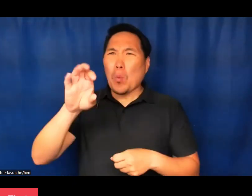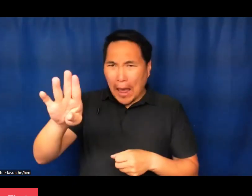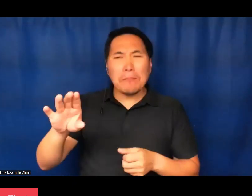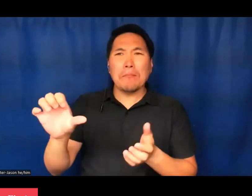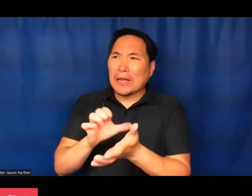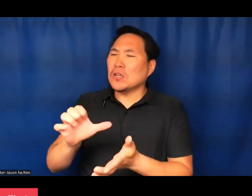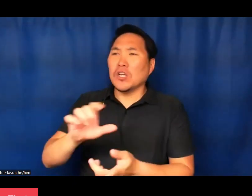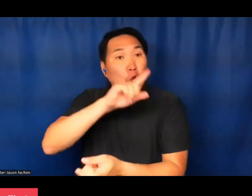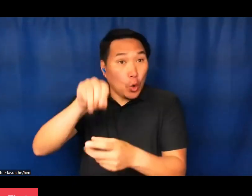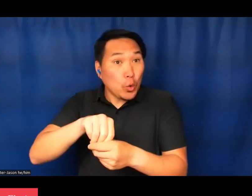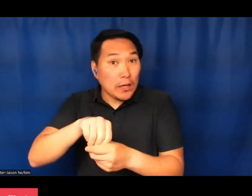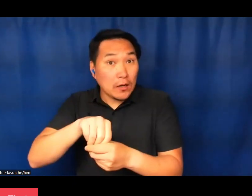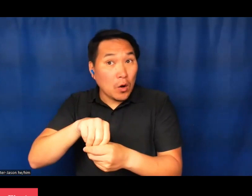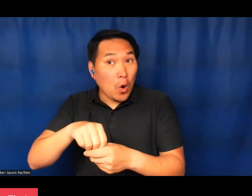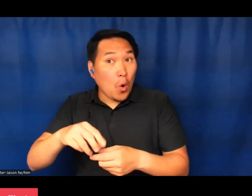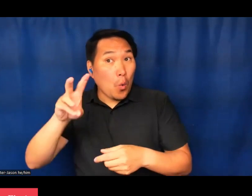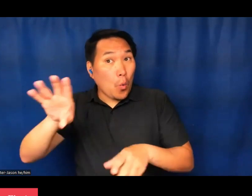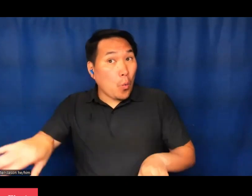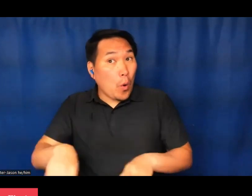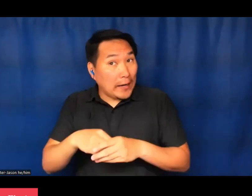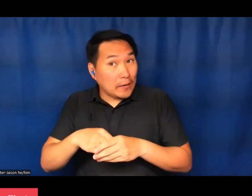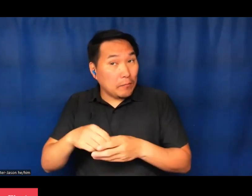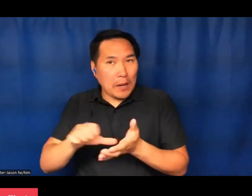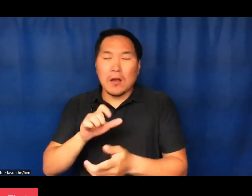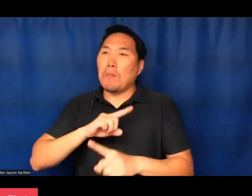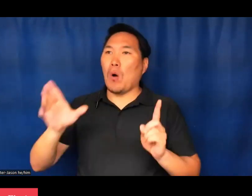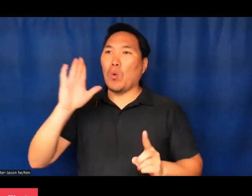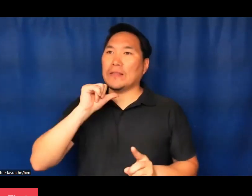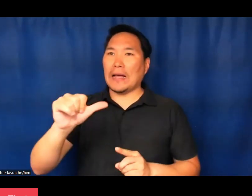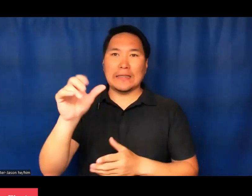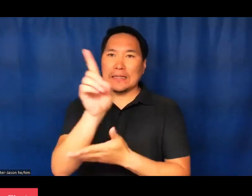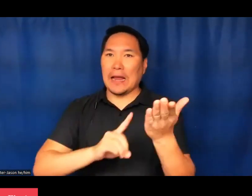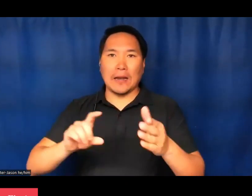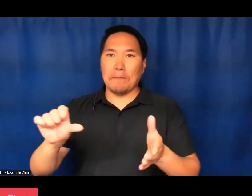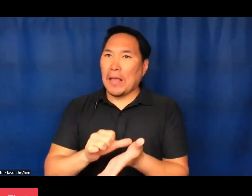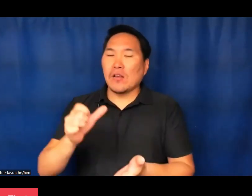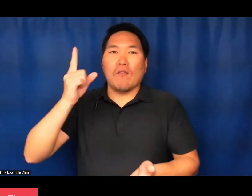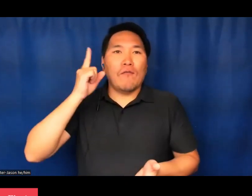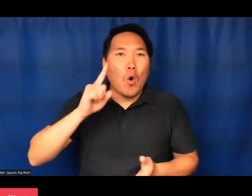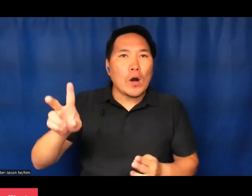But she won't design websites for same-sex weddings. Right? Now we saw this coming.